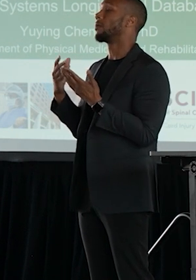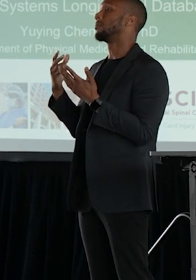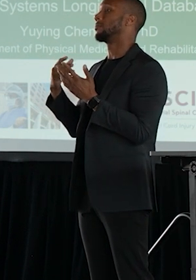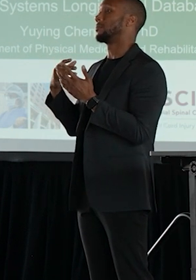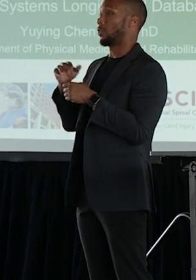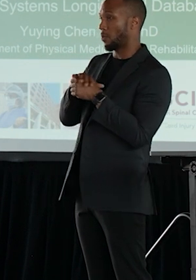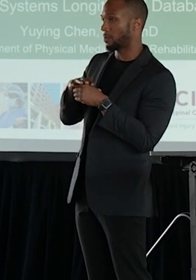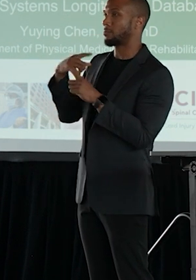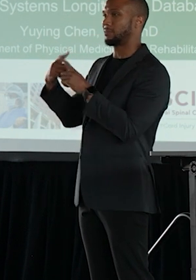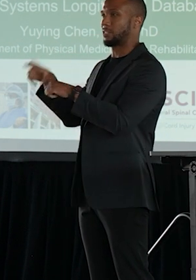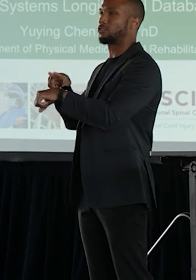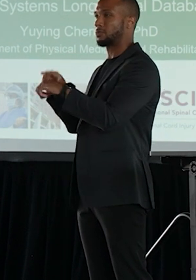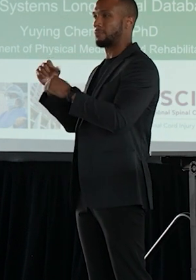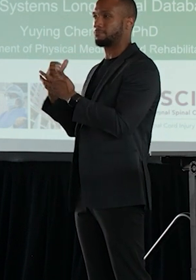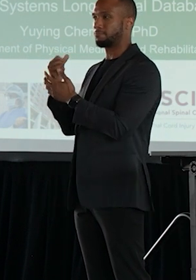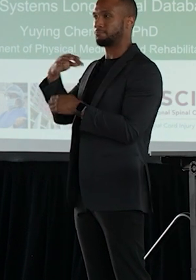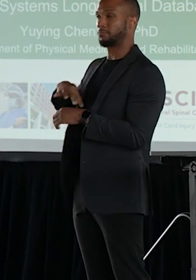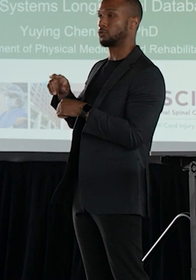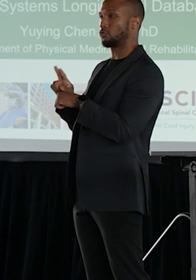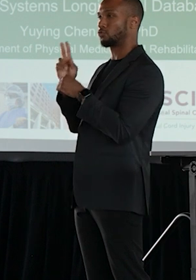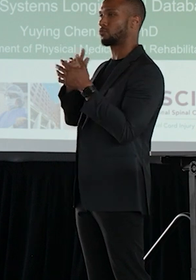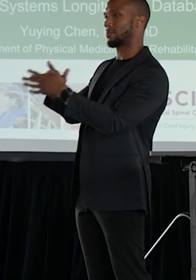know, can be used to study the secondary health competition, so